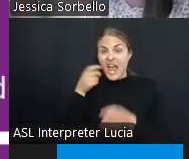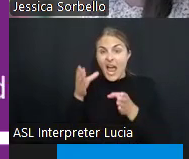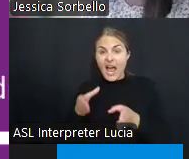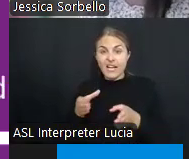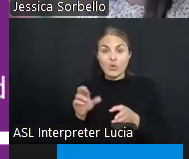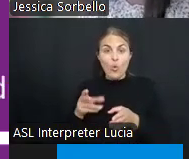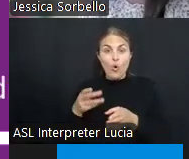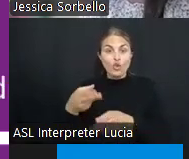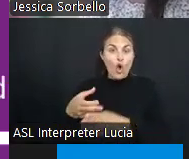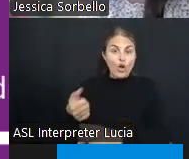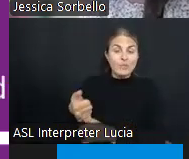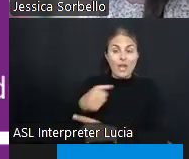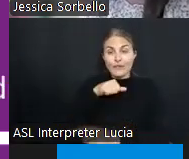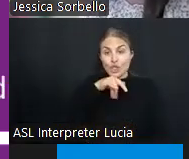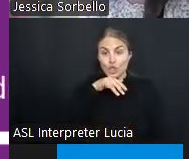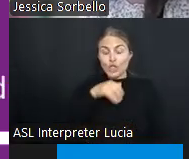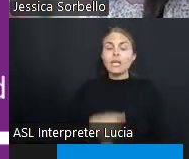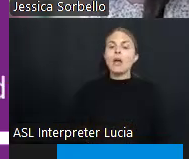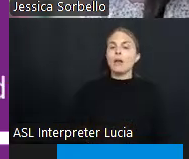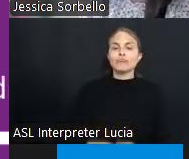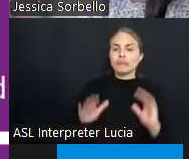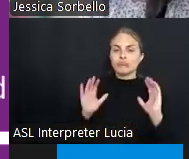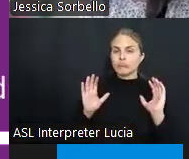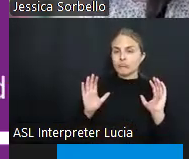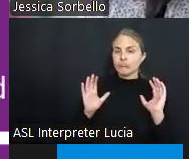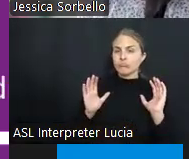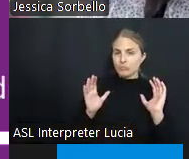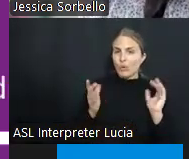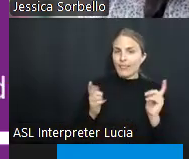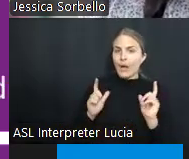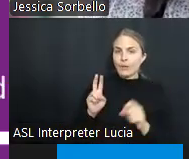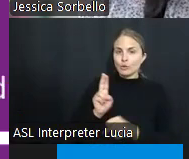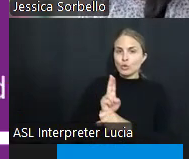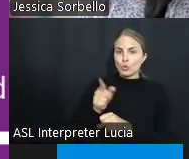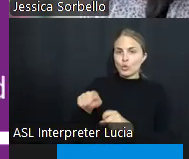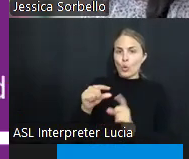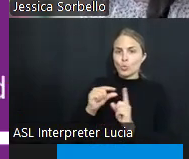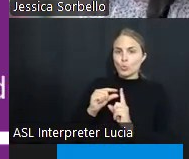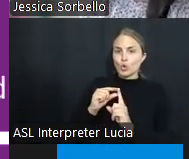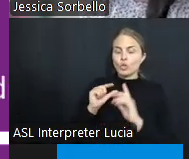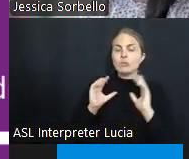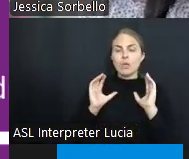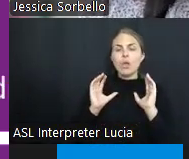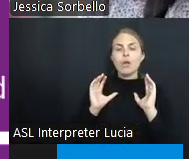place. We simply continue to use the more appropriate and antistigmatizing language and that's our way of letting